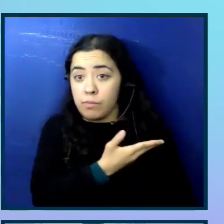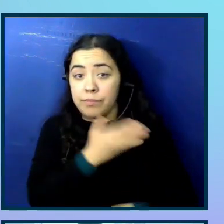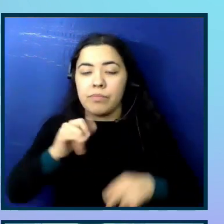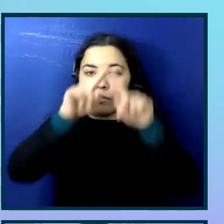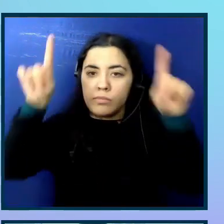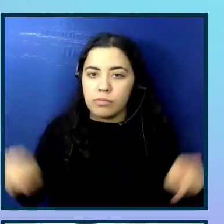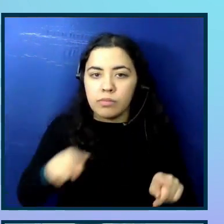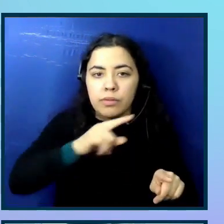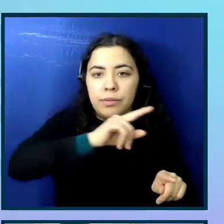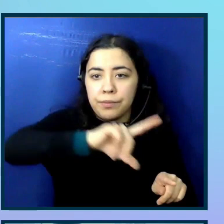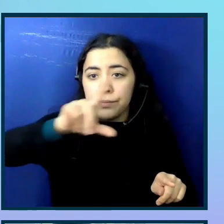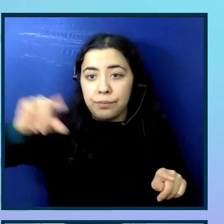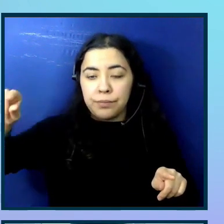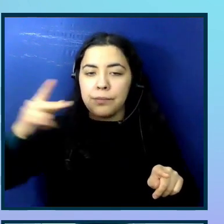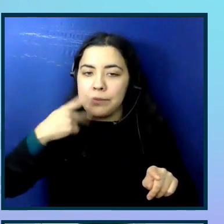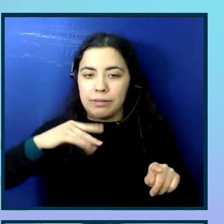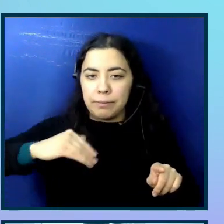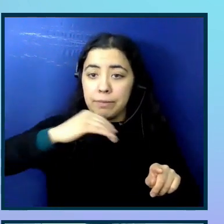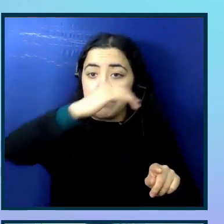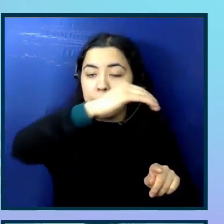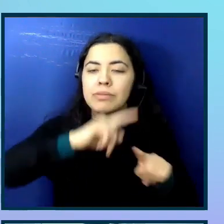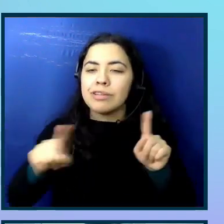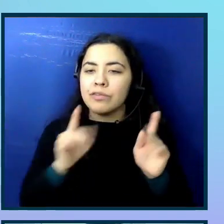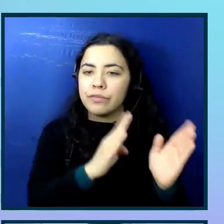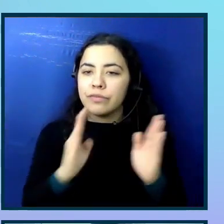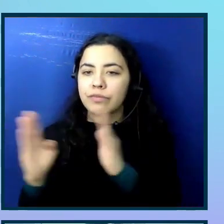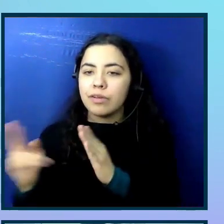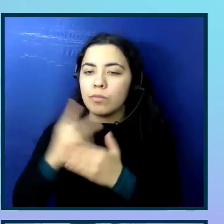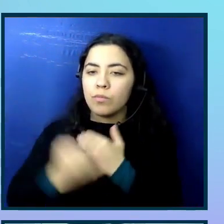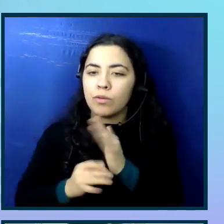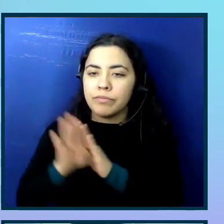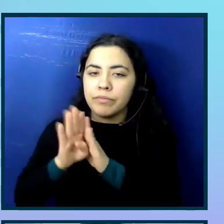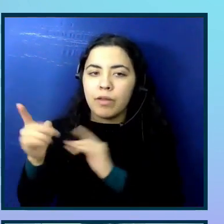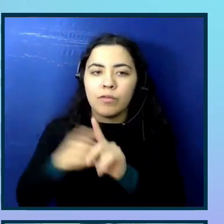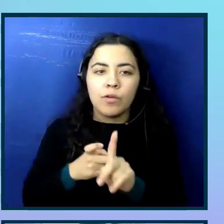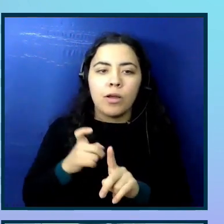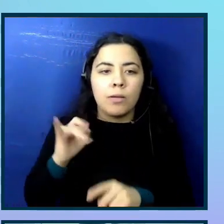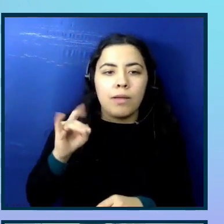the different phases of project development, starting from ideation, requirement development,